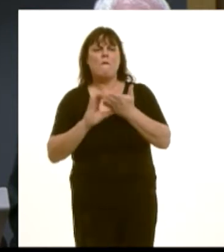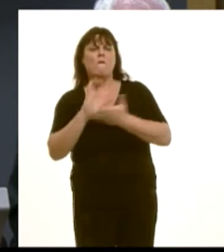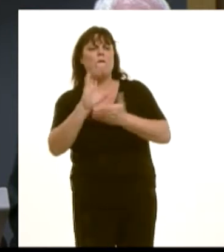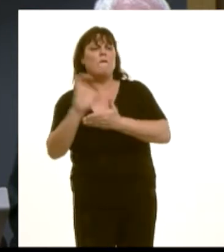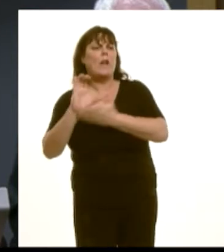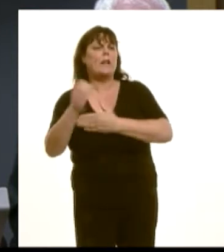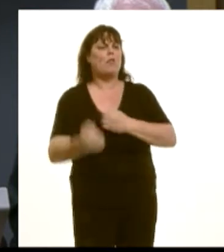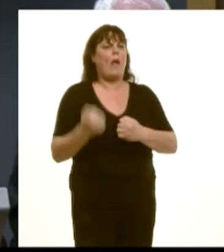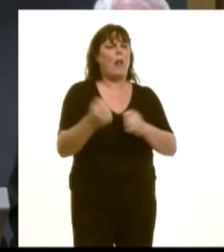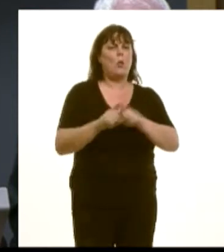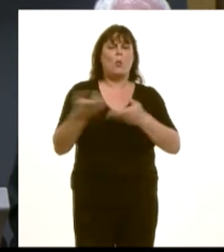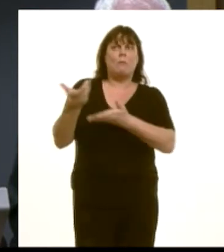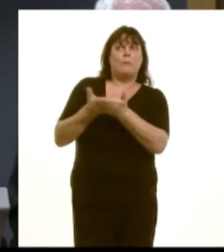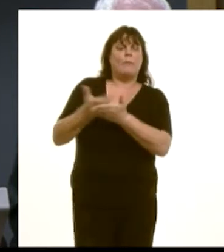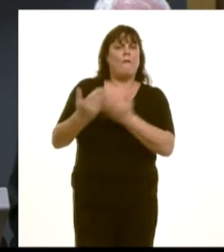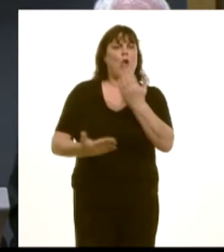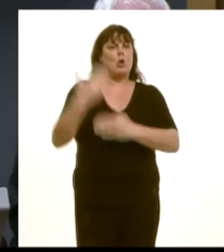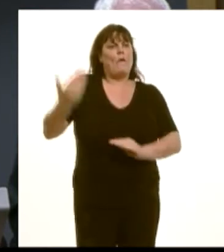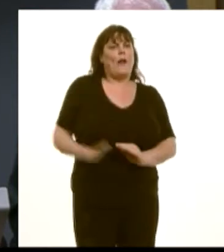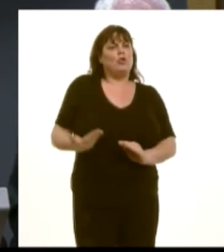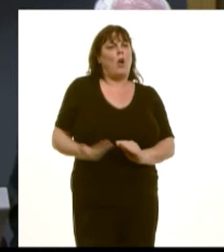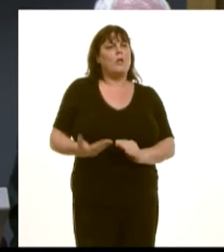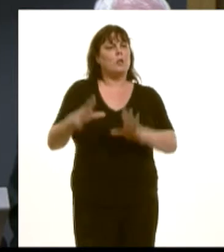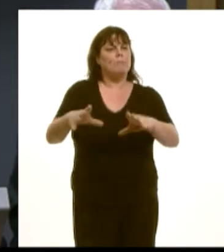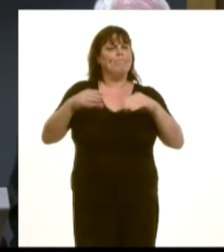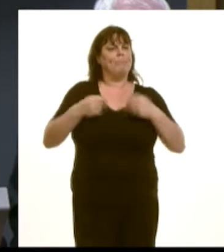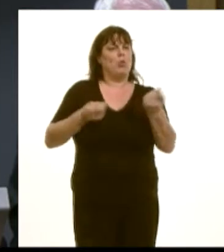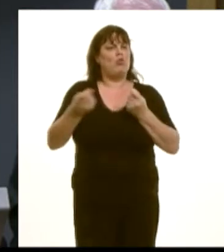on the new franchise, what projects do you as First Minister think that you will prioritise